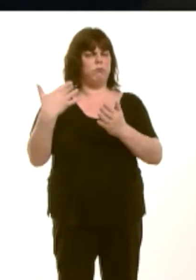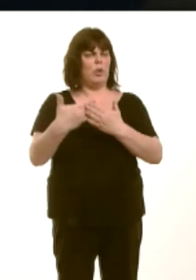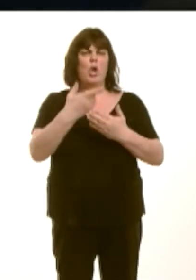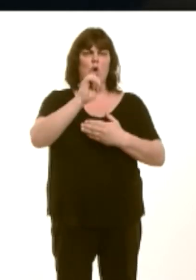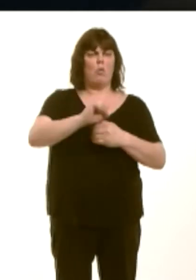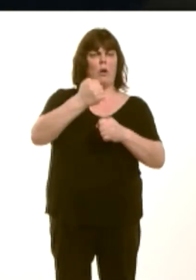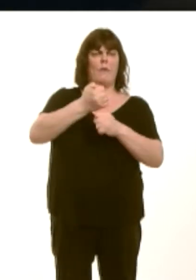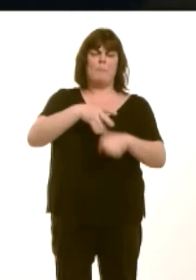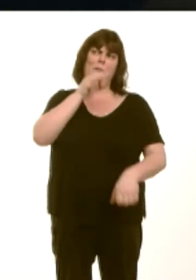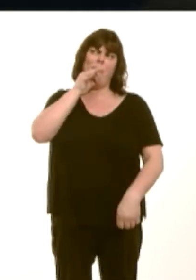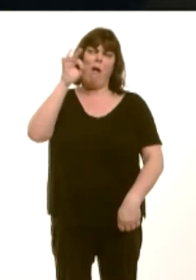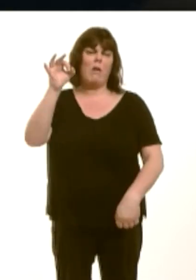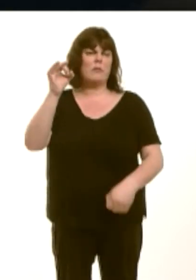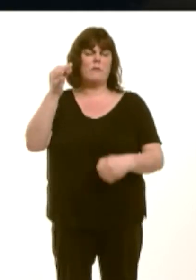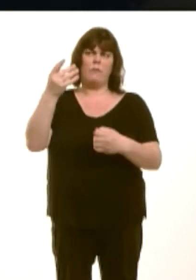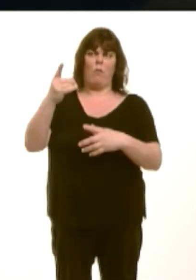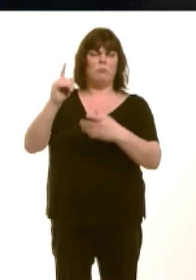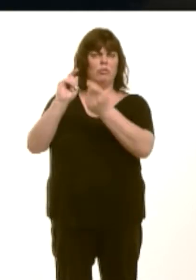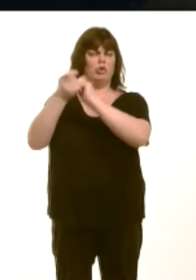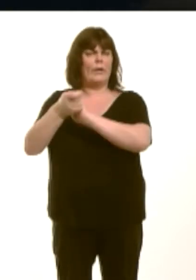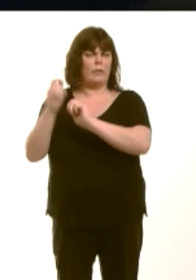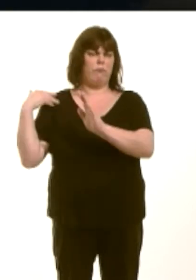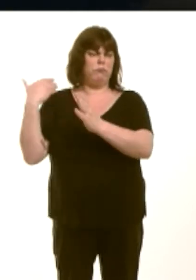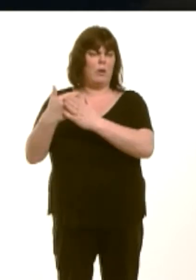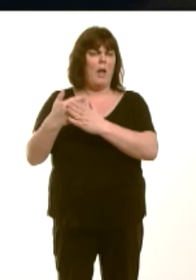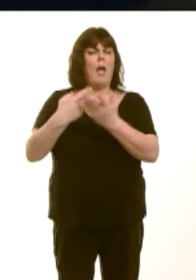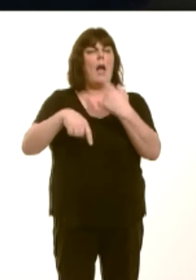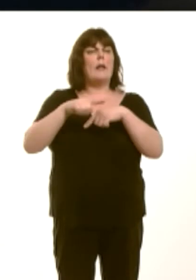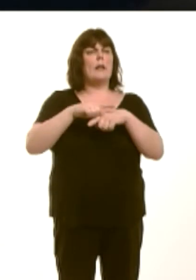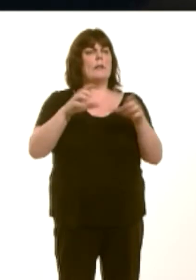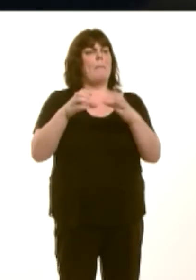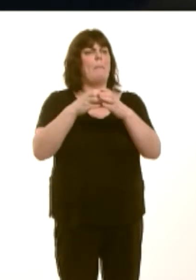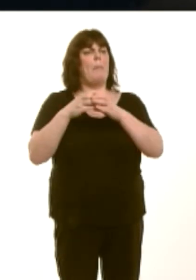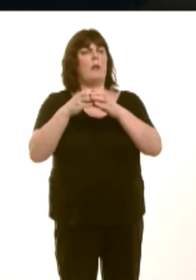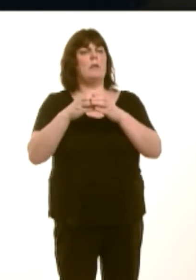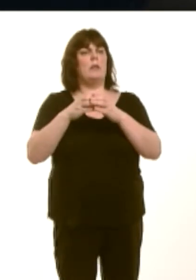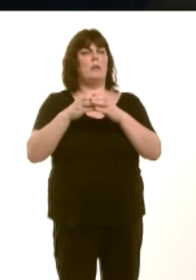It is one way of ensuring that, as the economy improves, under the auspices of the UK coalition